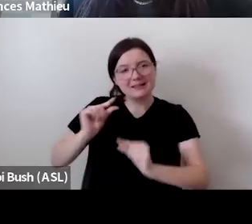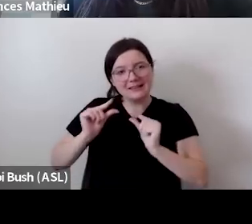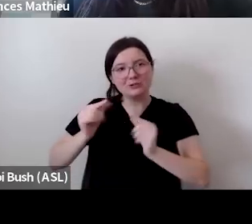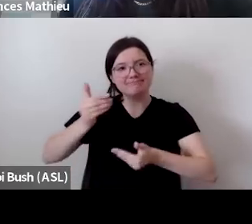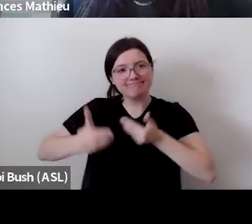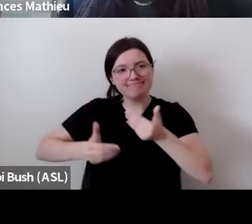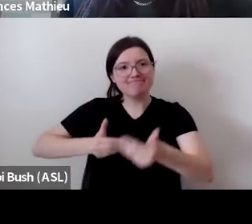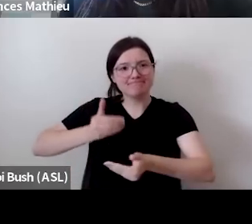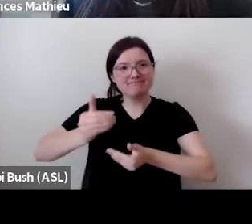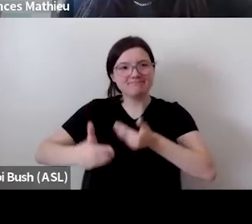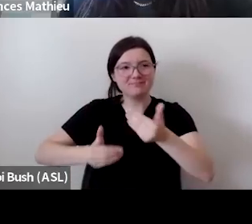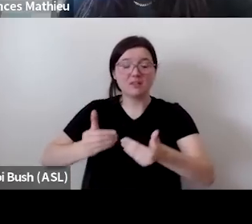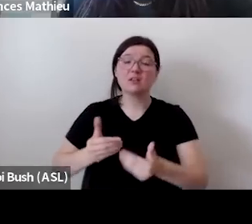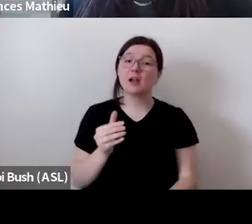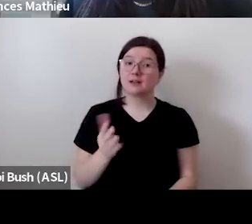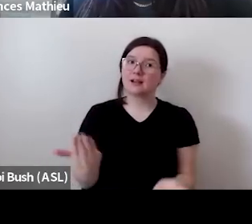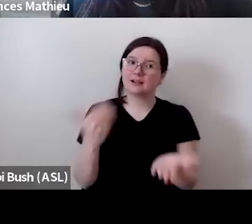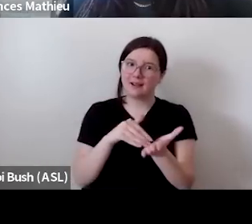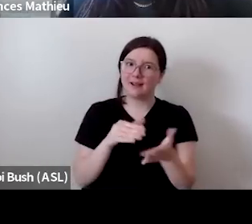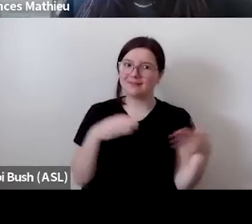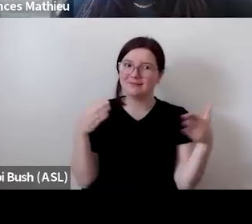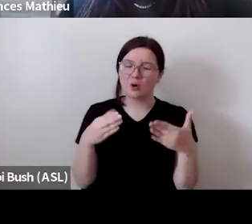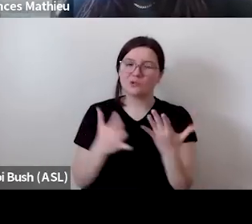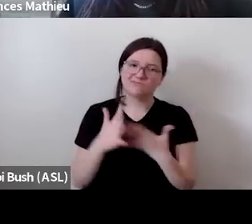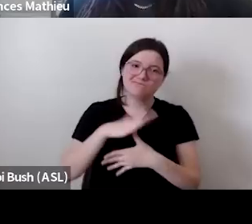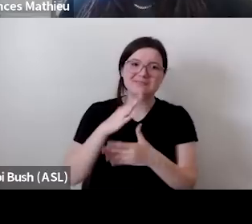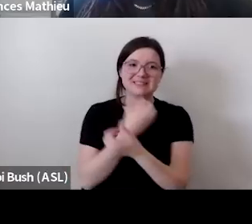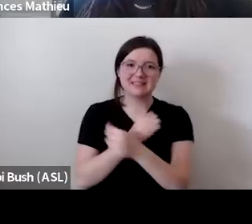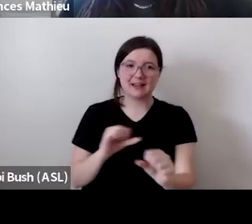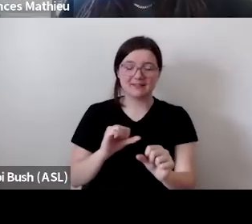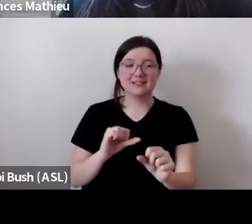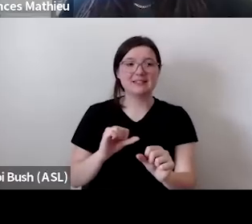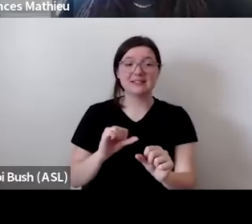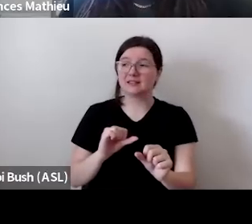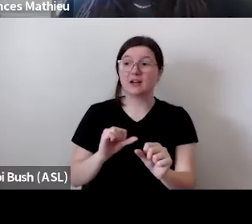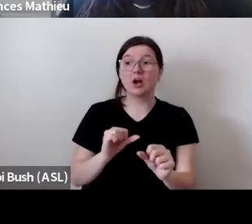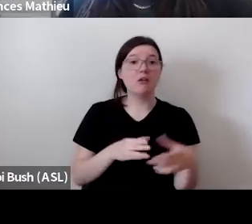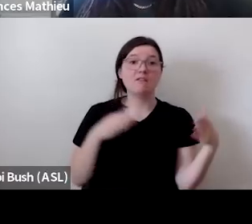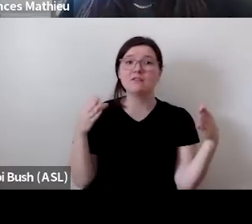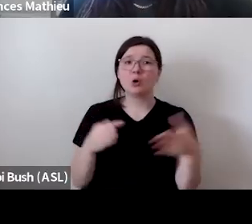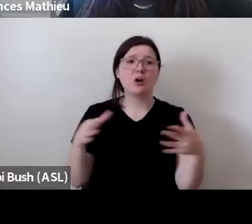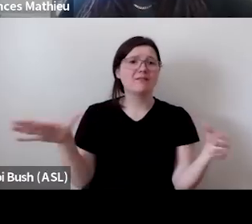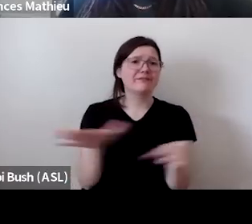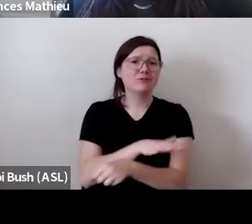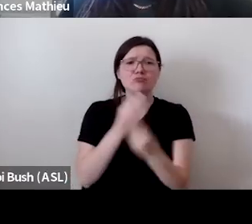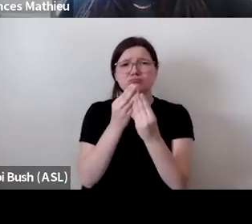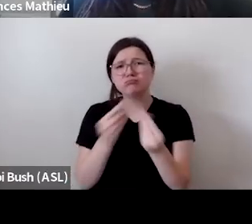Instead of thinking it as like just curing or get rid, getting rid of hoarding altogether, really focusing more on safety, you know,